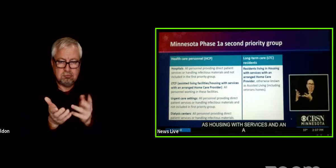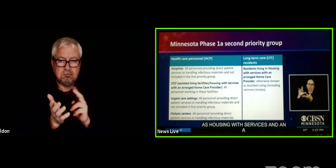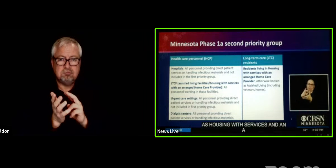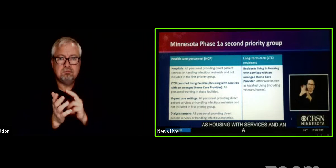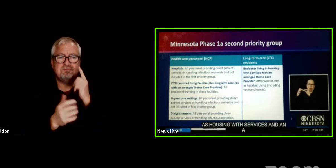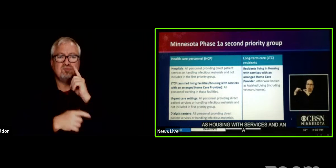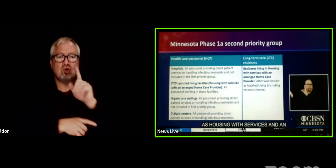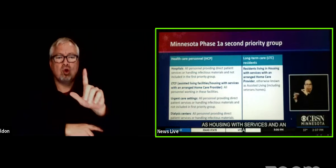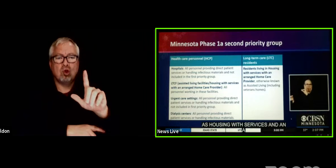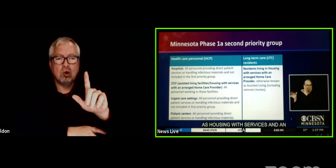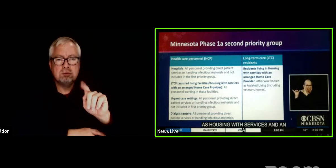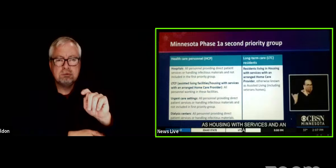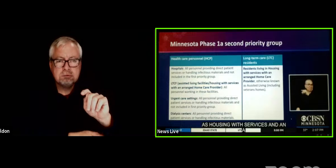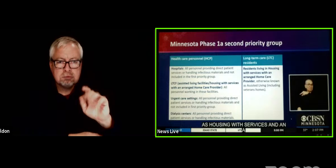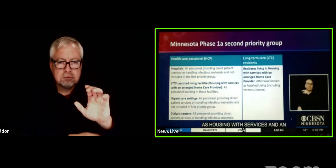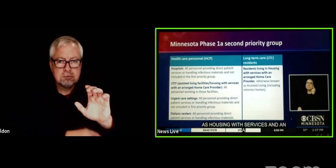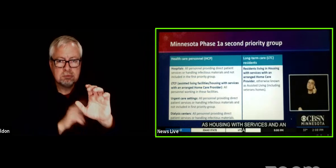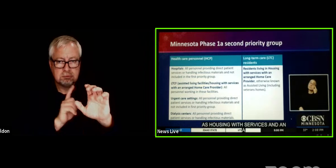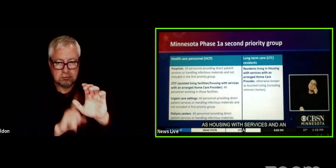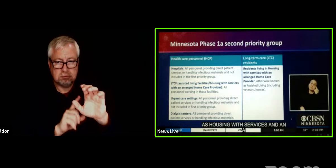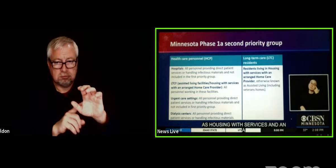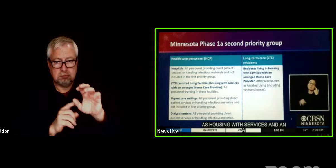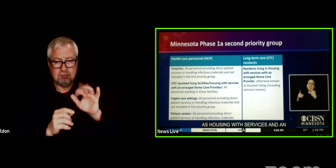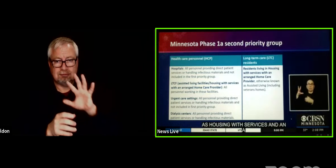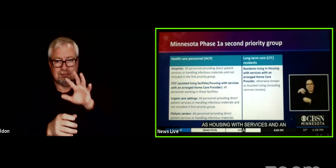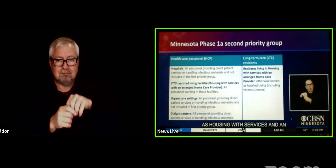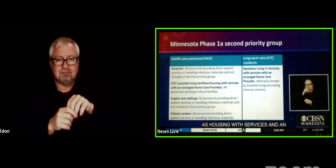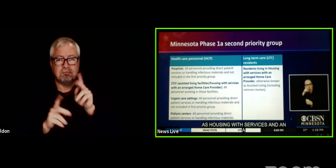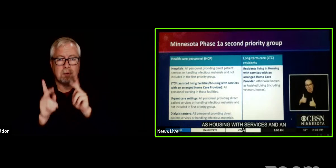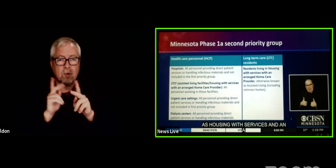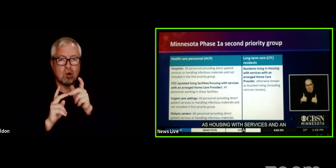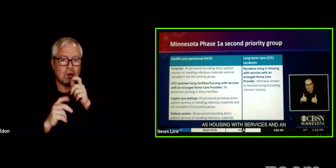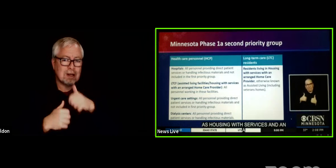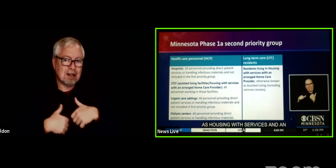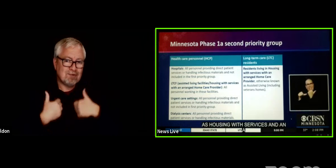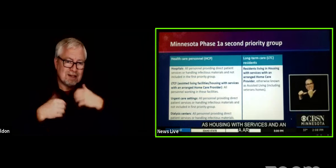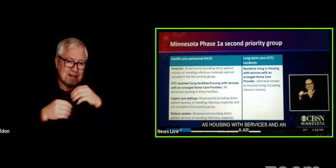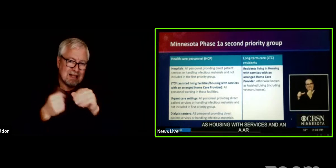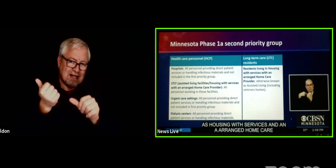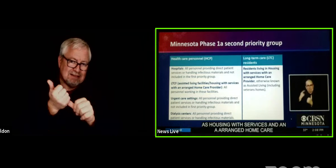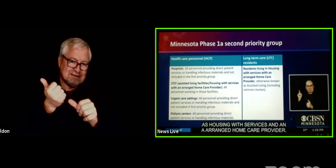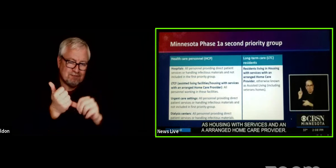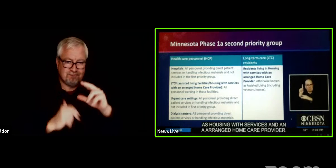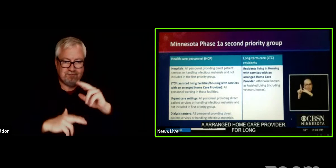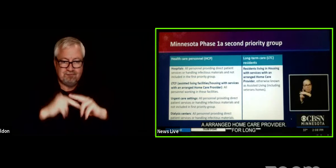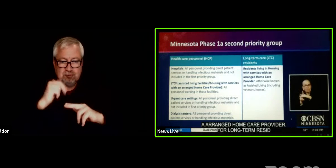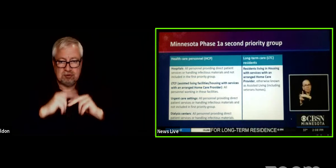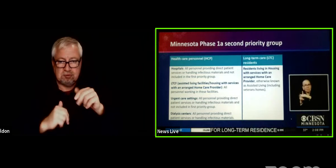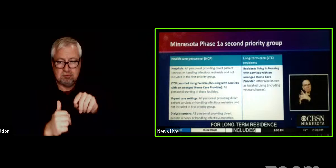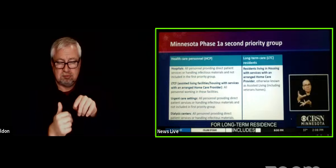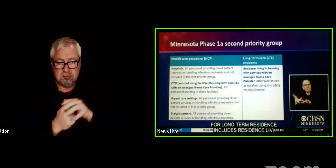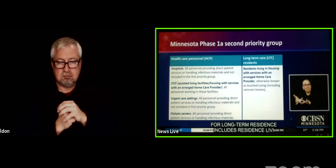INCLUDES RESIDENTS LIVING IN THOSE ASSISTED LIVING FACILITIES. AGAIN, TECHNICALLY KNOWN AS HOUSING WITH SERVICES